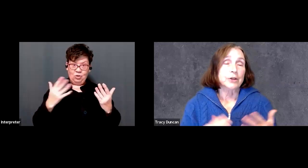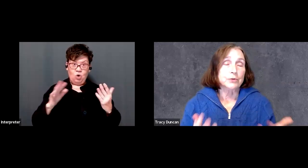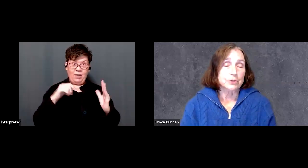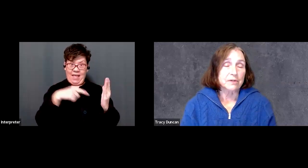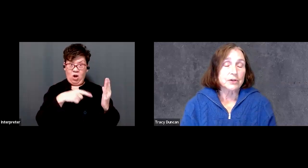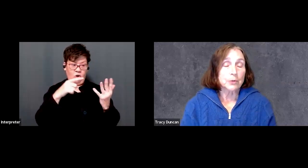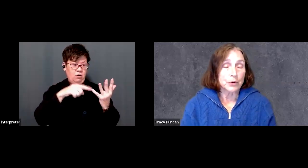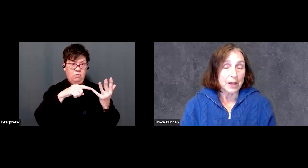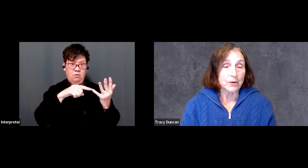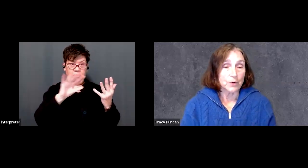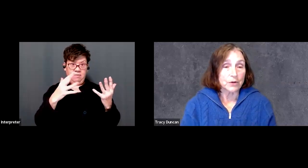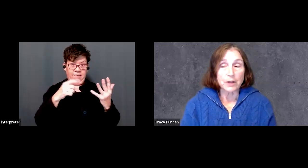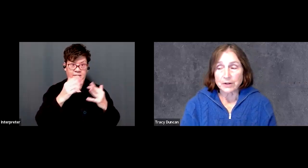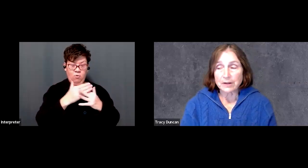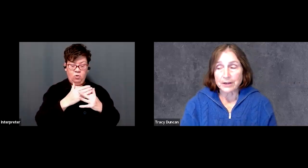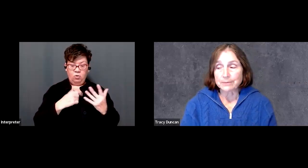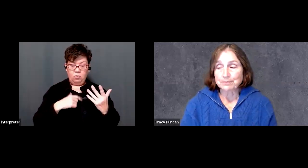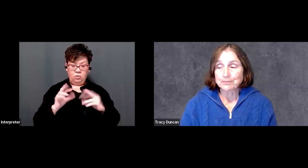when you choose to communicate with your legislator.